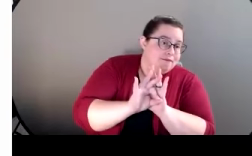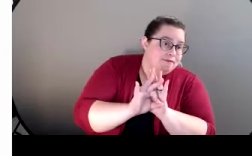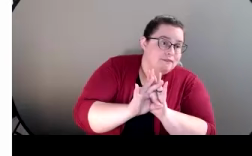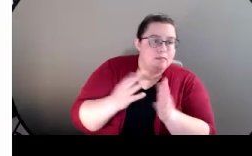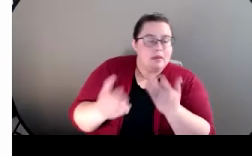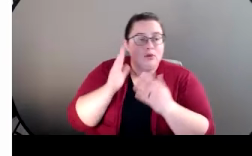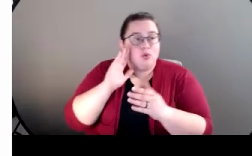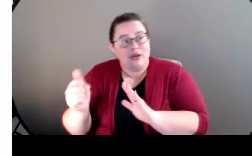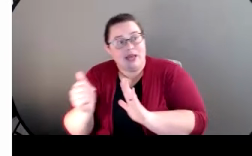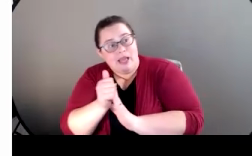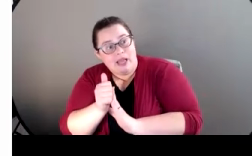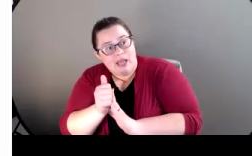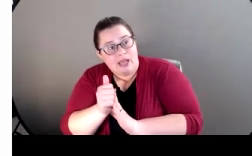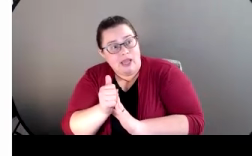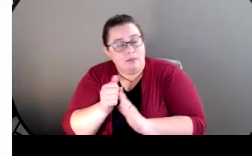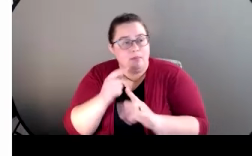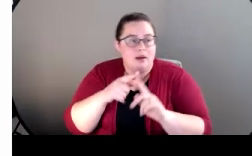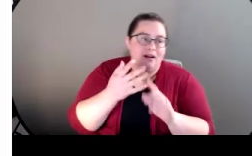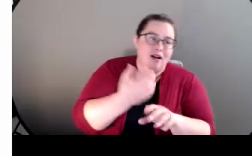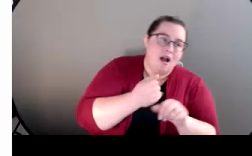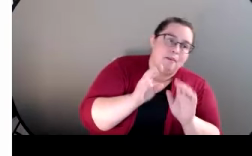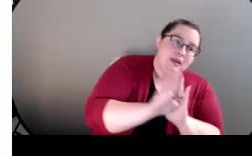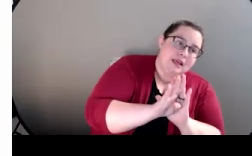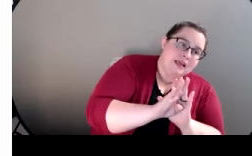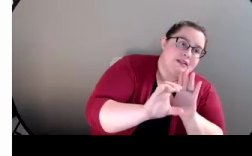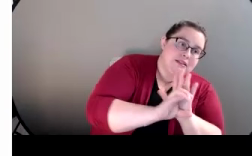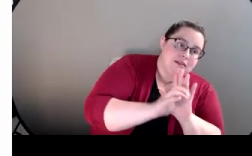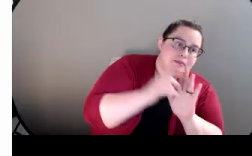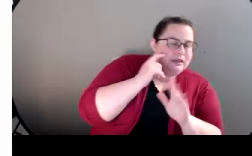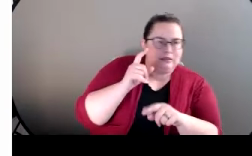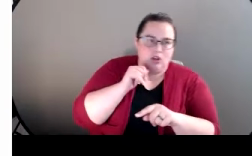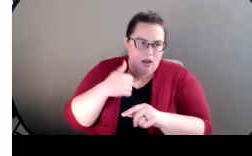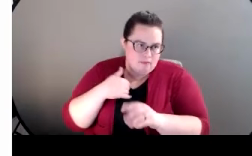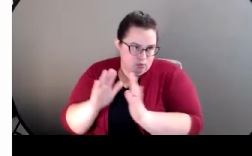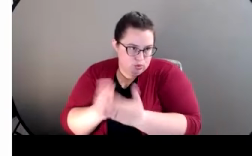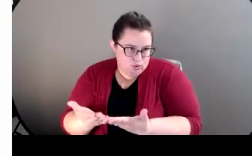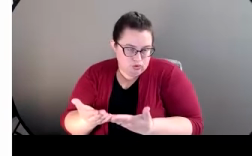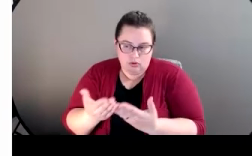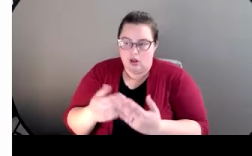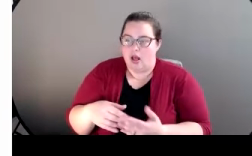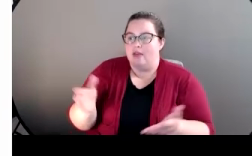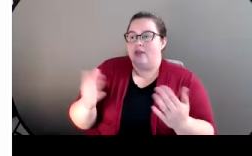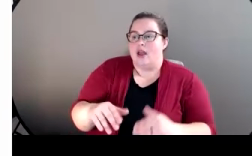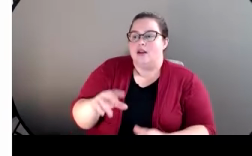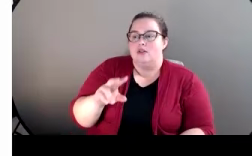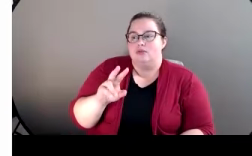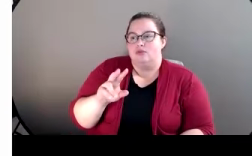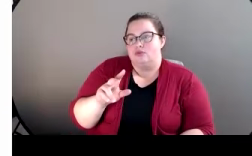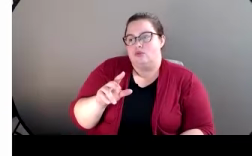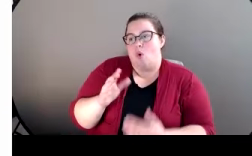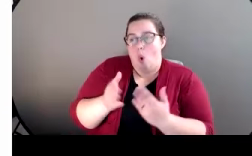and they earned a B or a C, something like that. And then almost 23% dropped a course just because of the cost of textbooks.